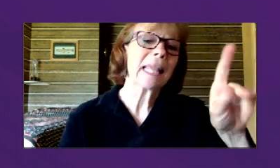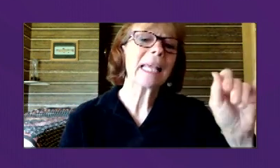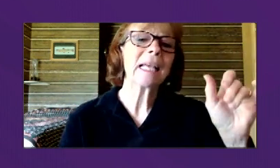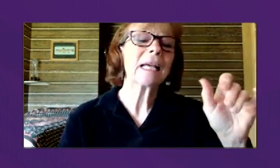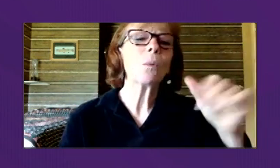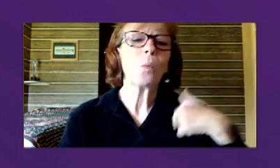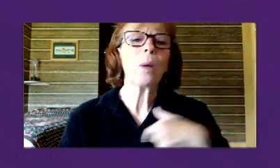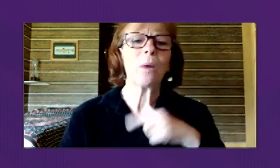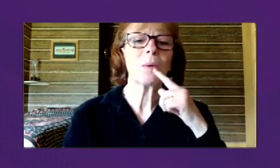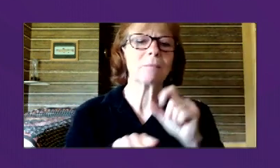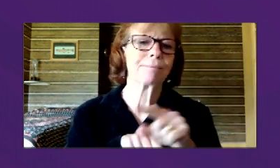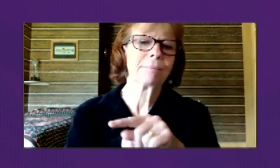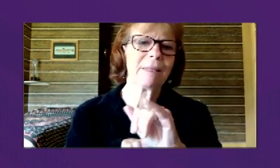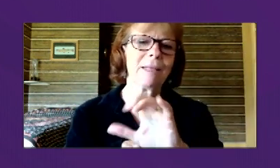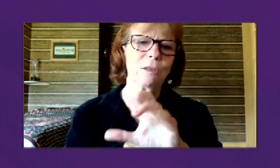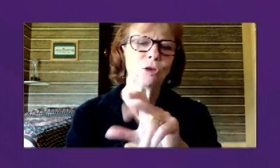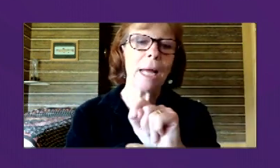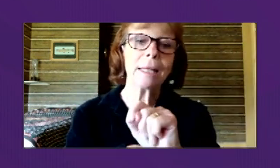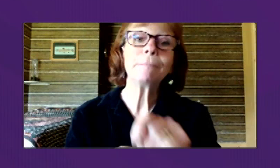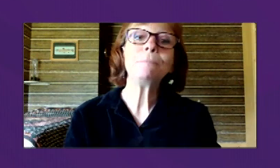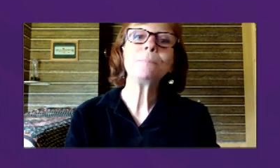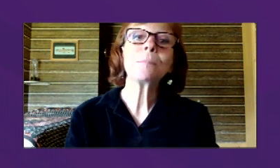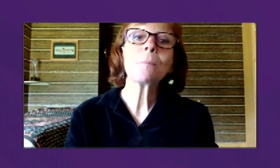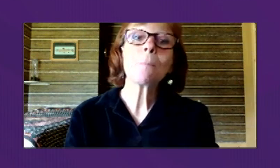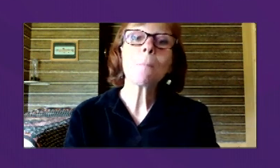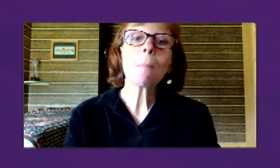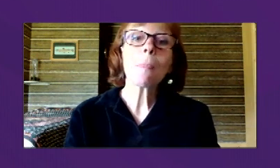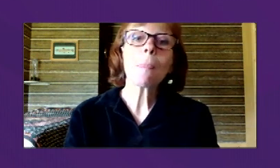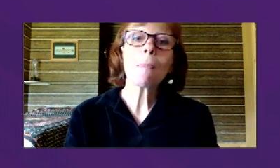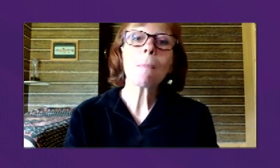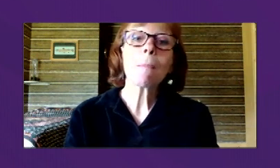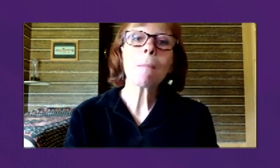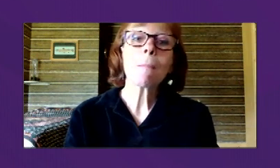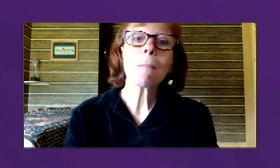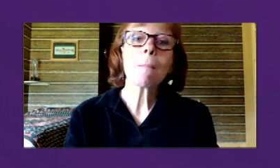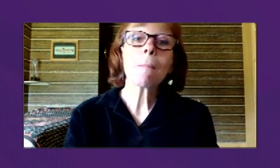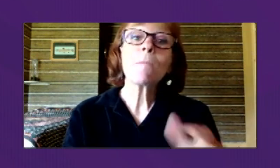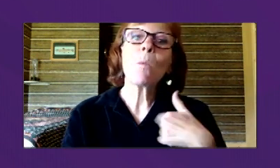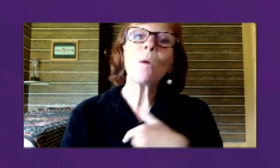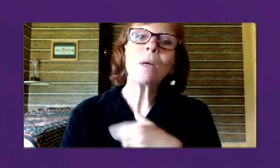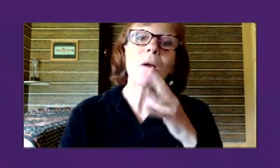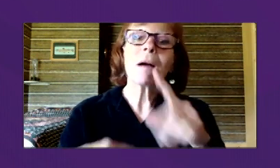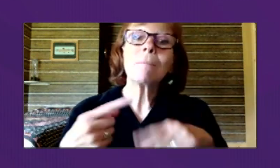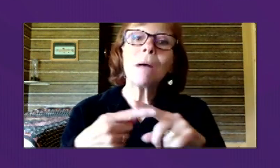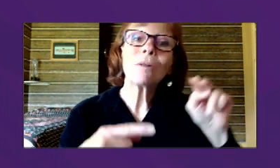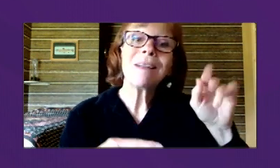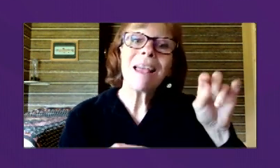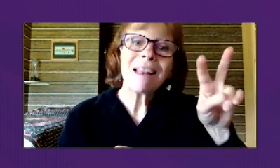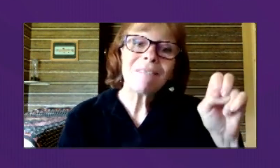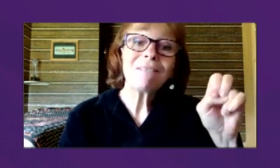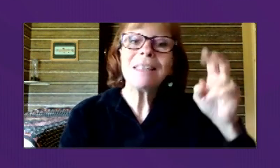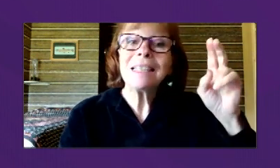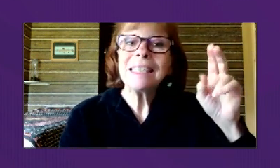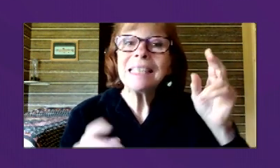As a rule of thumb, when we're going to talk about Native issues and Native history, going to